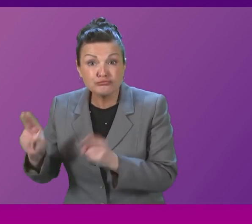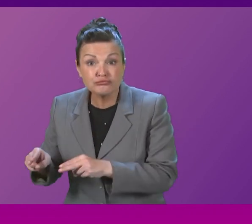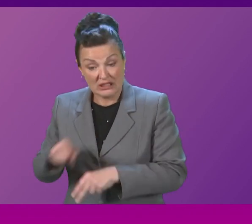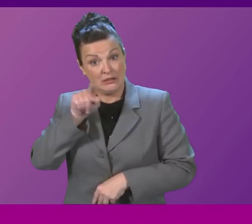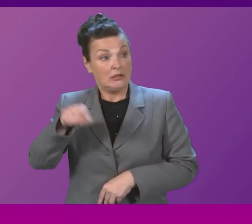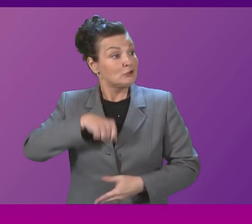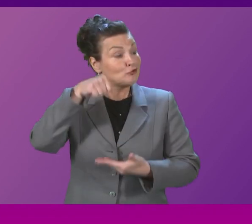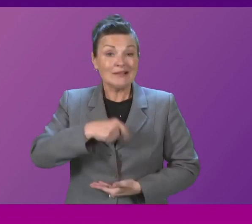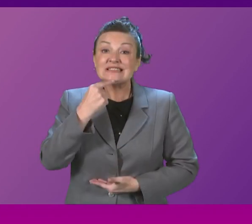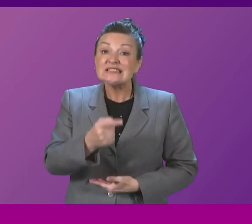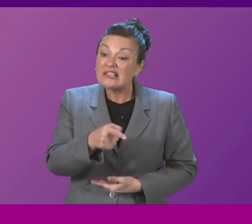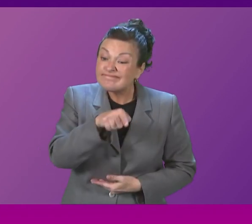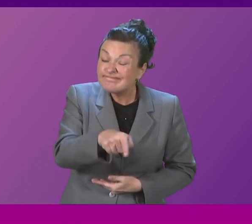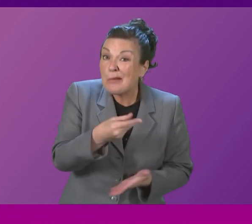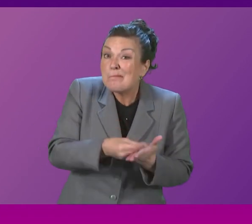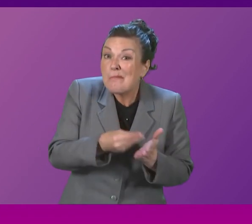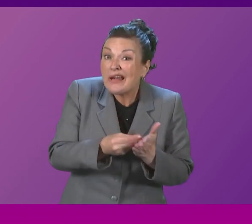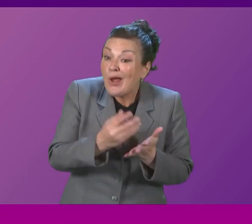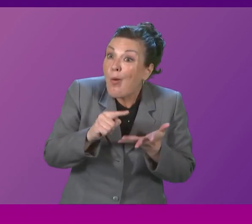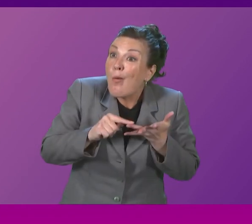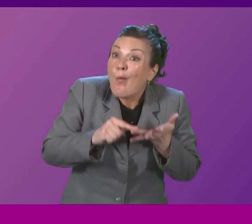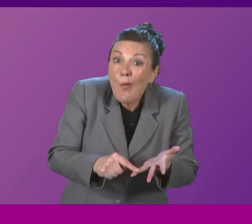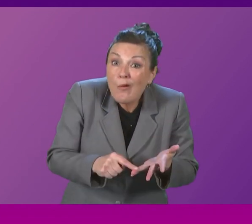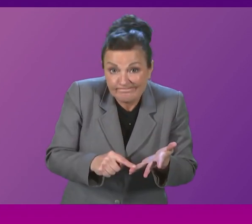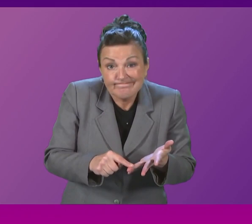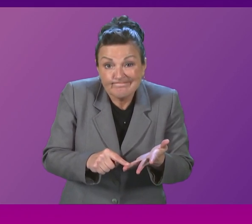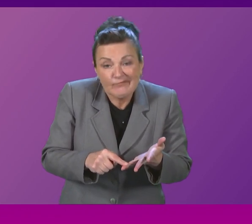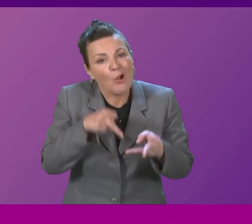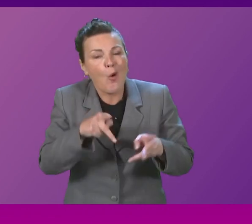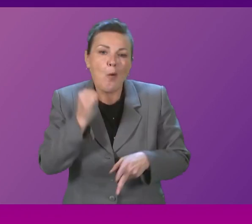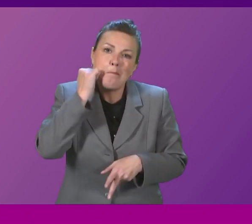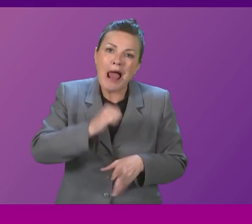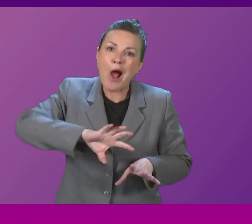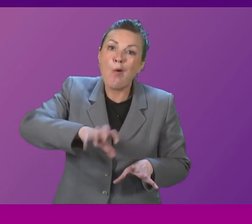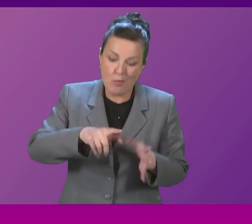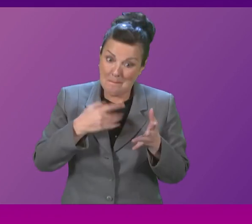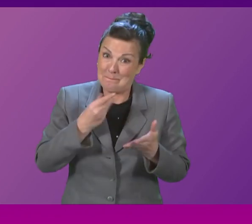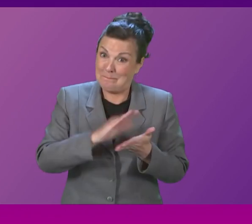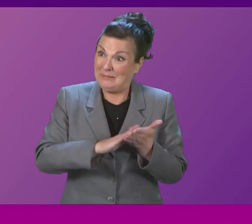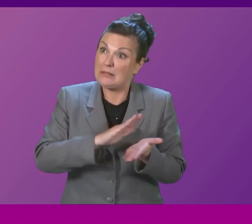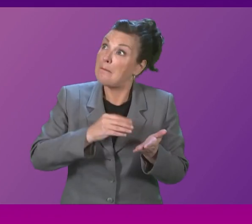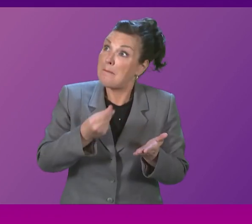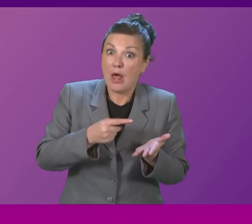cuts, which will have a significant impact on public services, including the national health service.